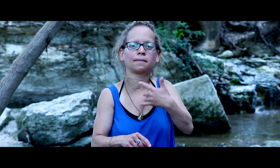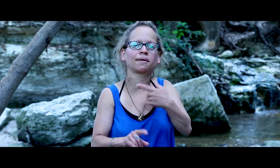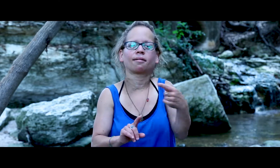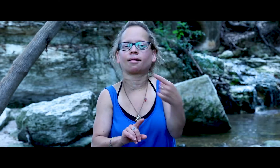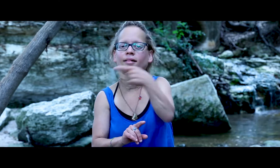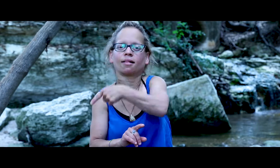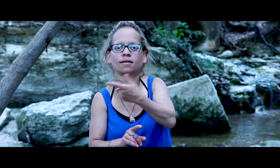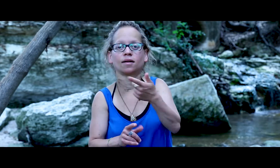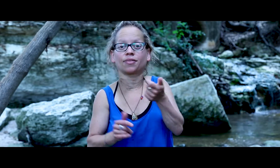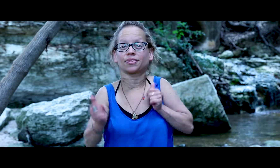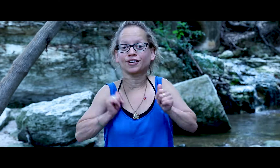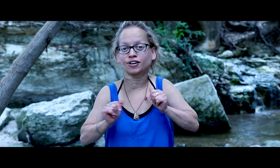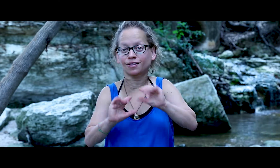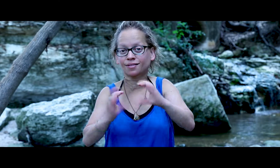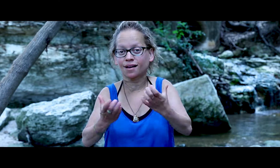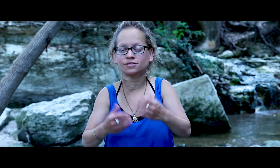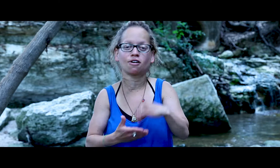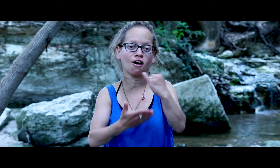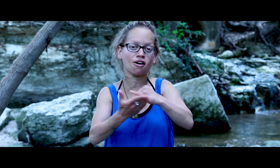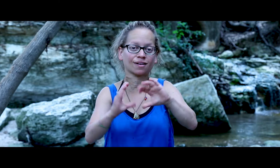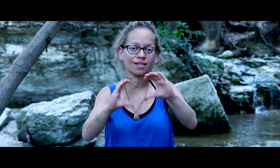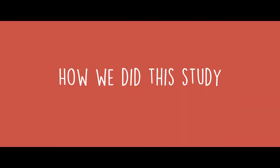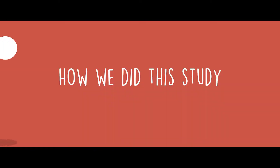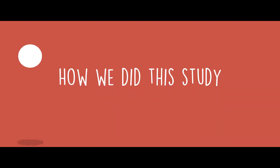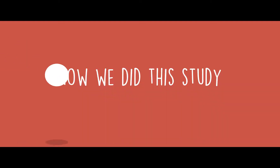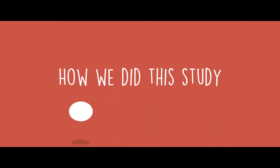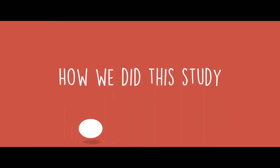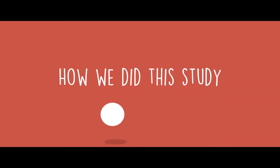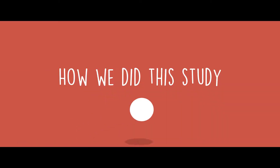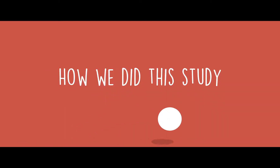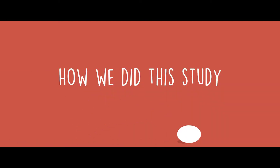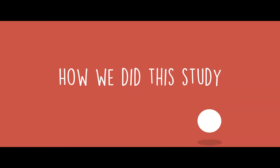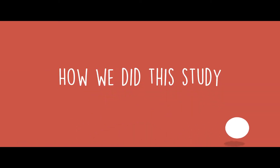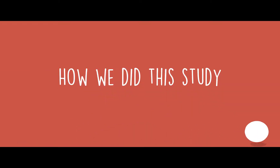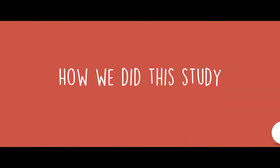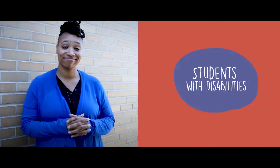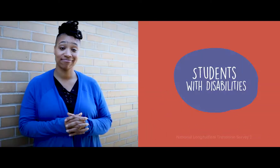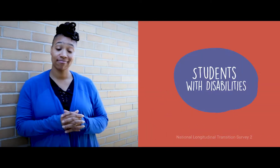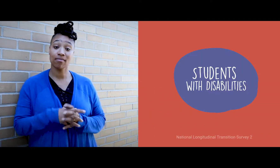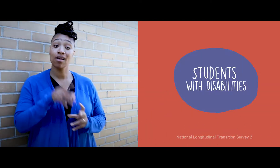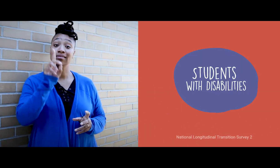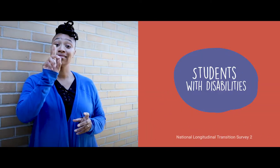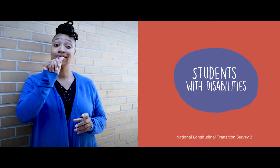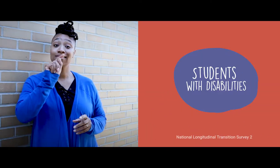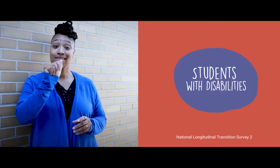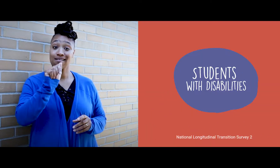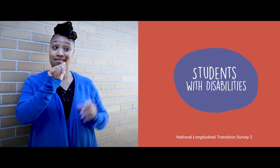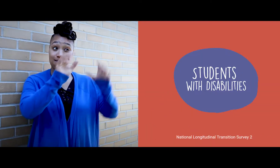They were outside opportunities, like an art or theater class. From a national, large-scale